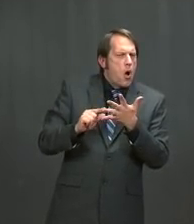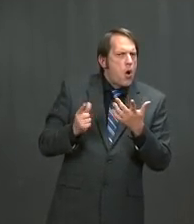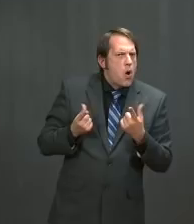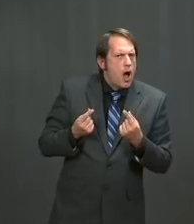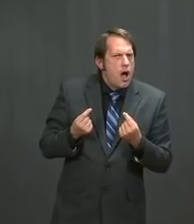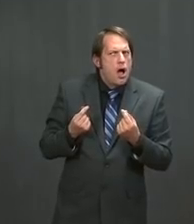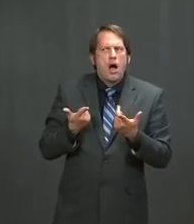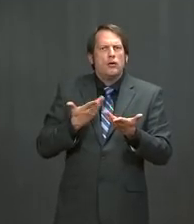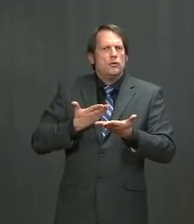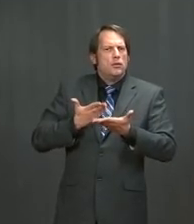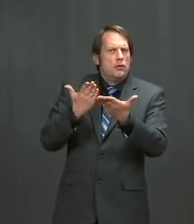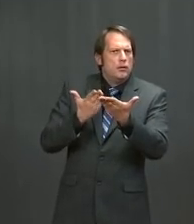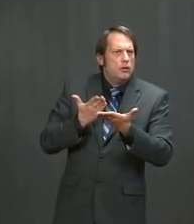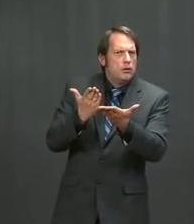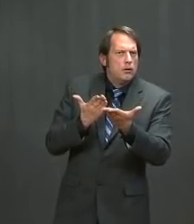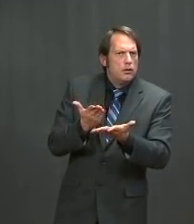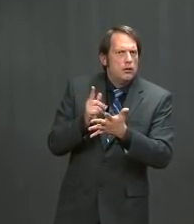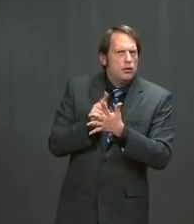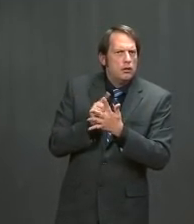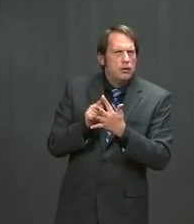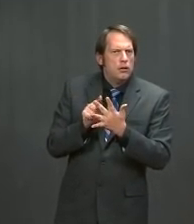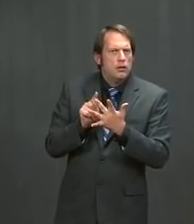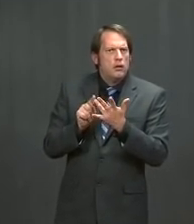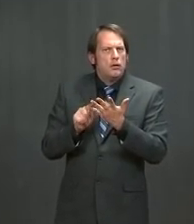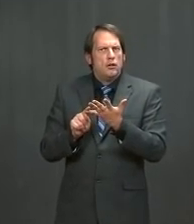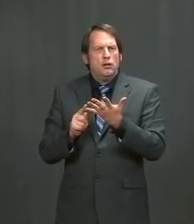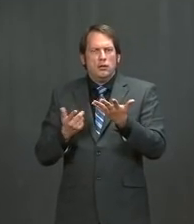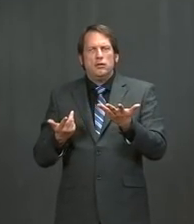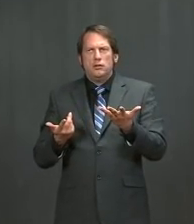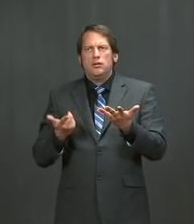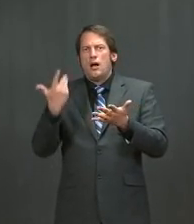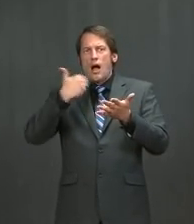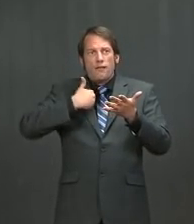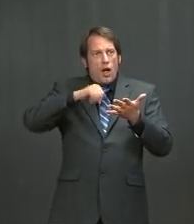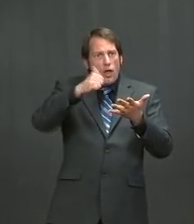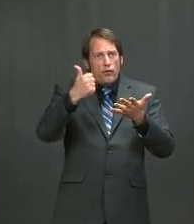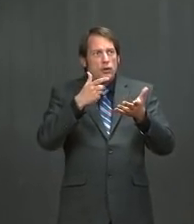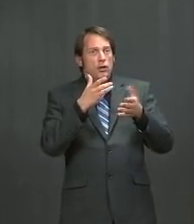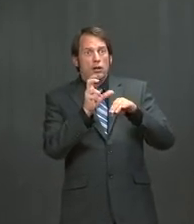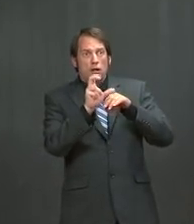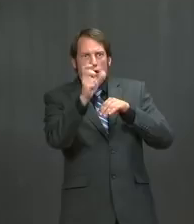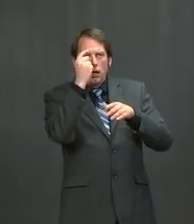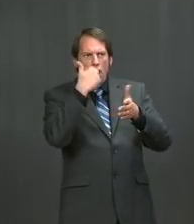SALT deductions and other areas that are not revenue raisers. So this will be all a part of the discussion.